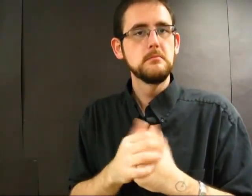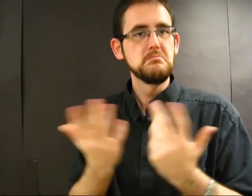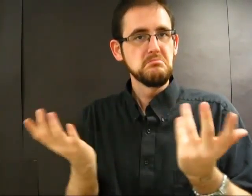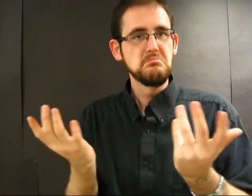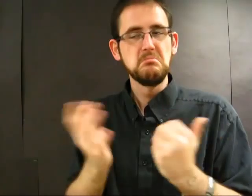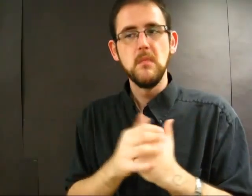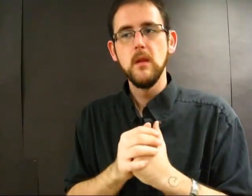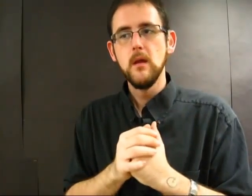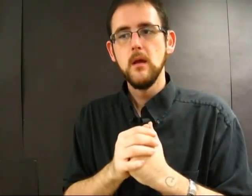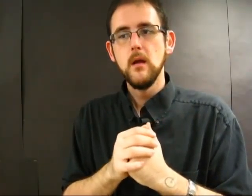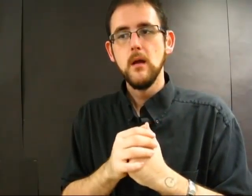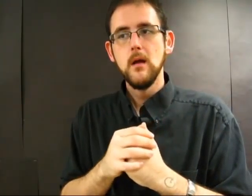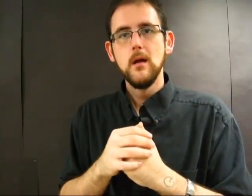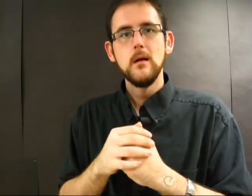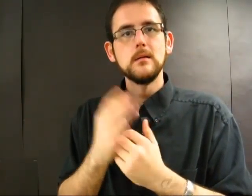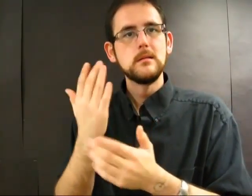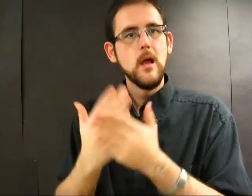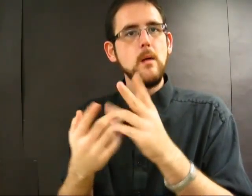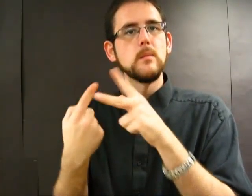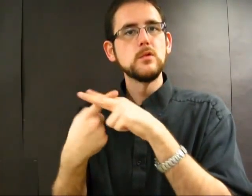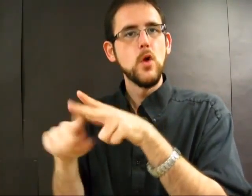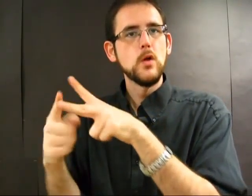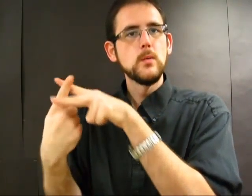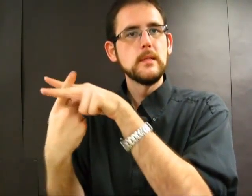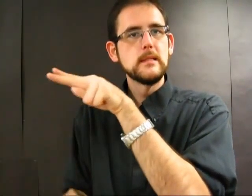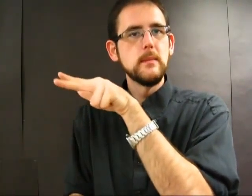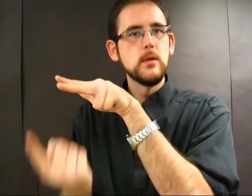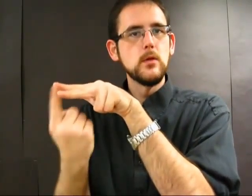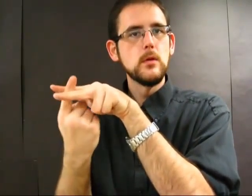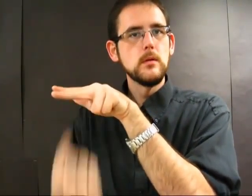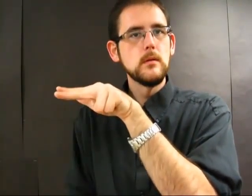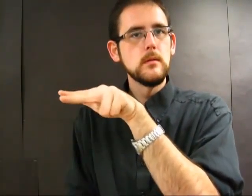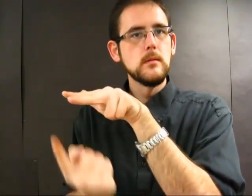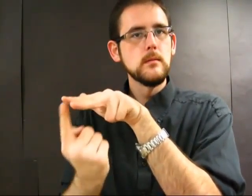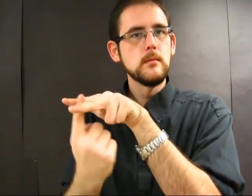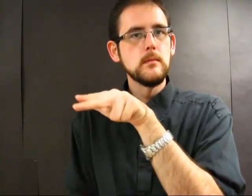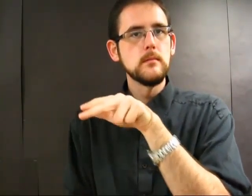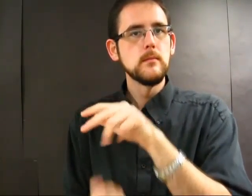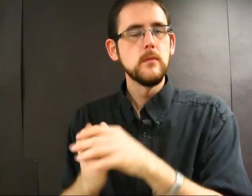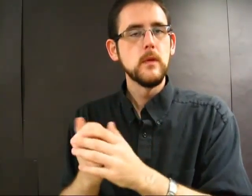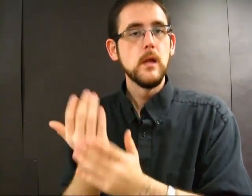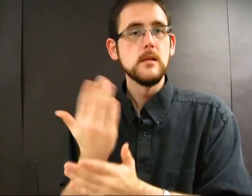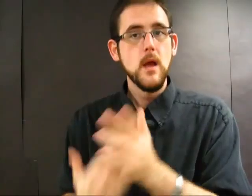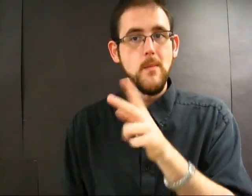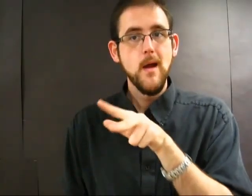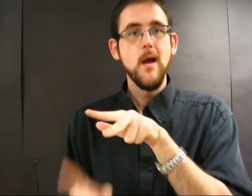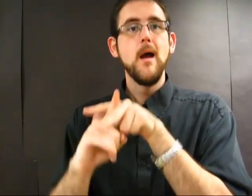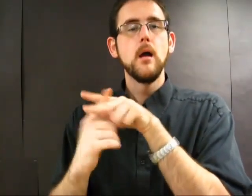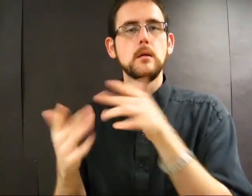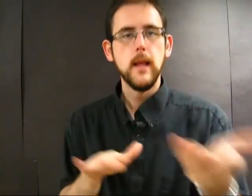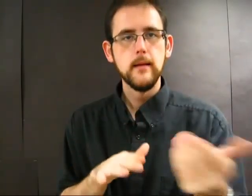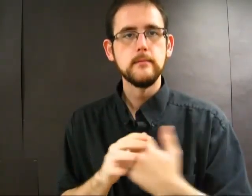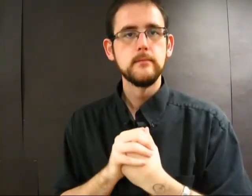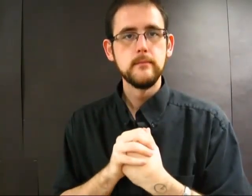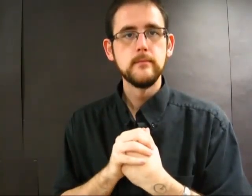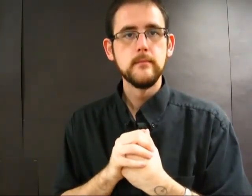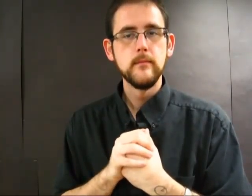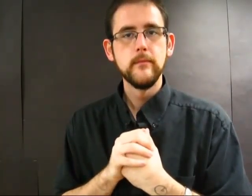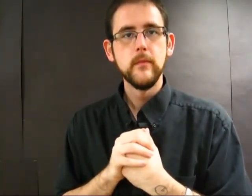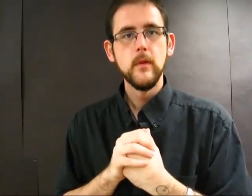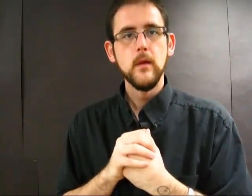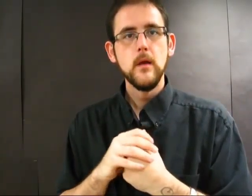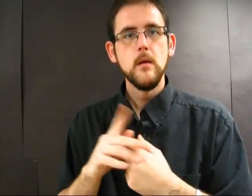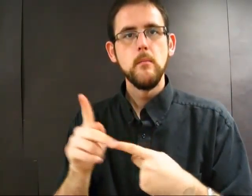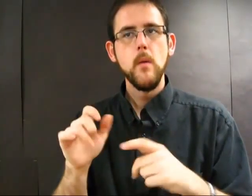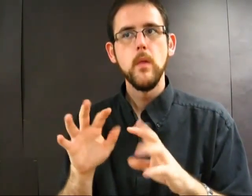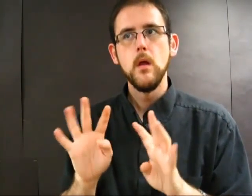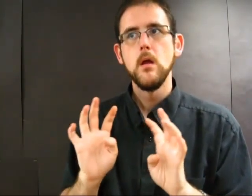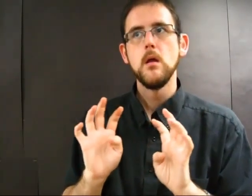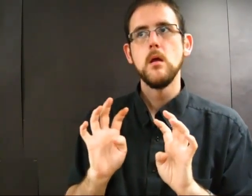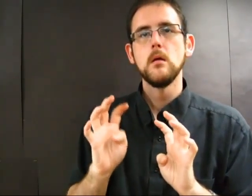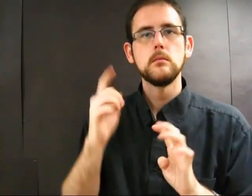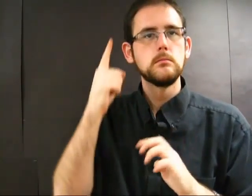Then when some of them start disappearing and turning up dead, arousing the public's